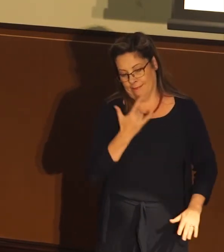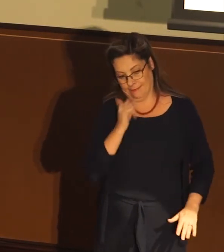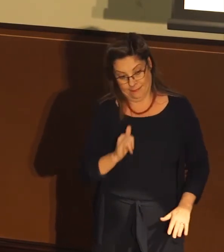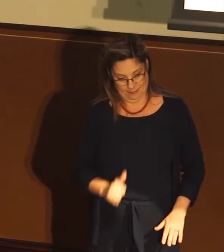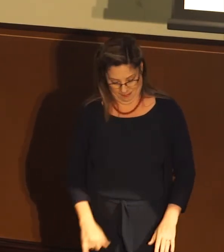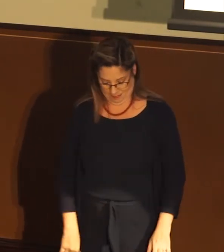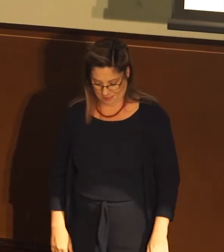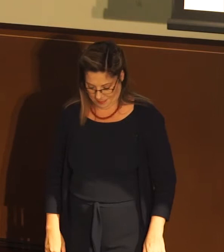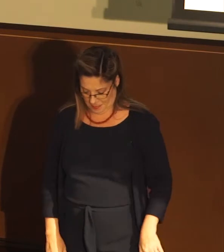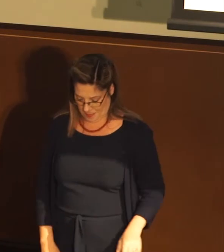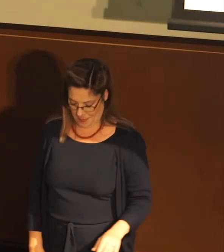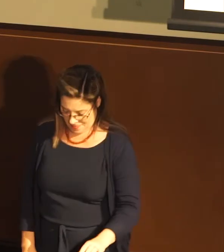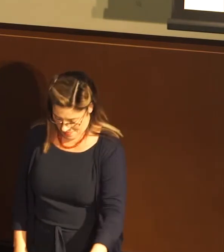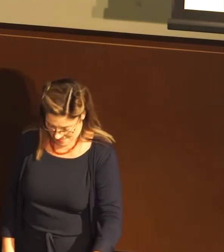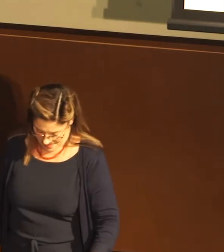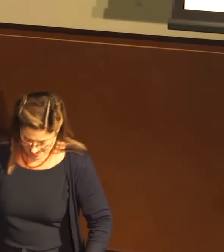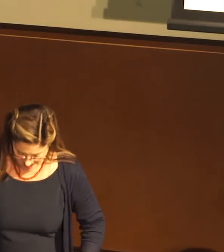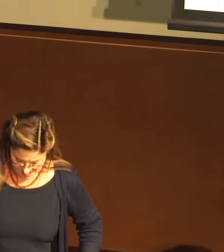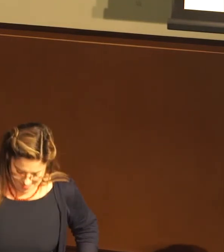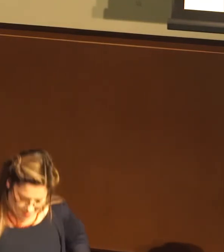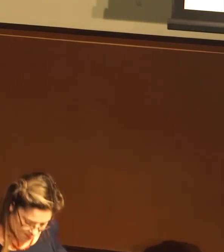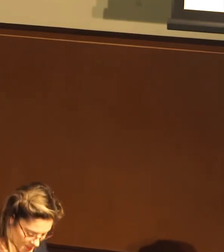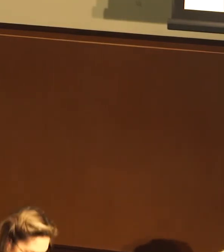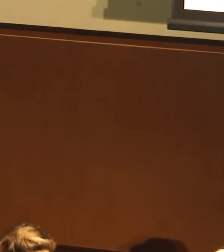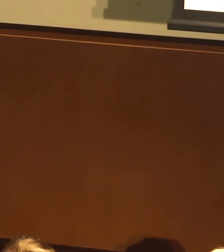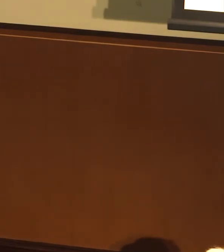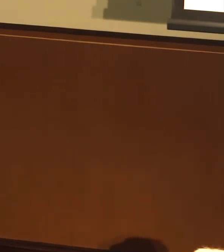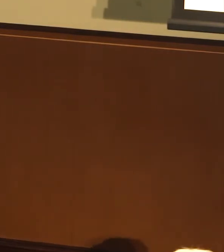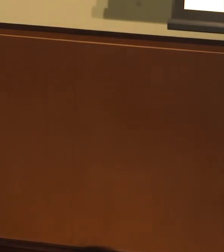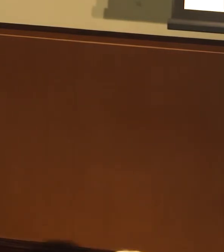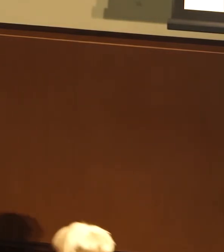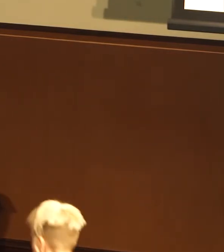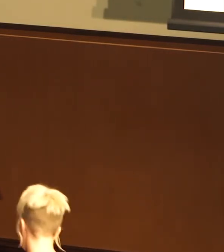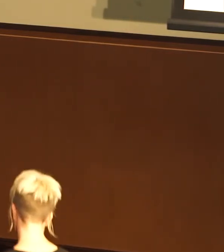Now, this is the travelling work program. This was something that was implemented probably about